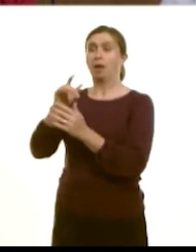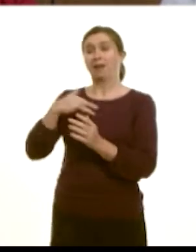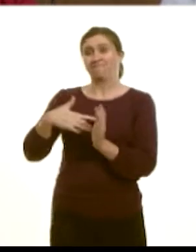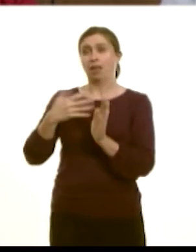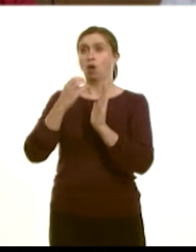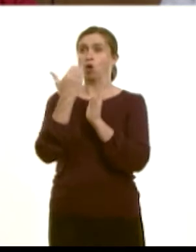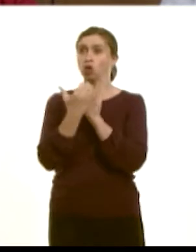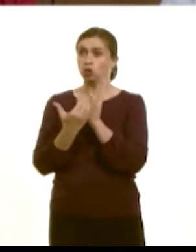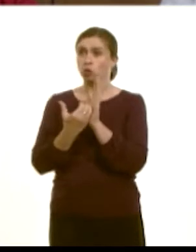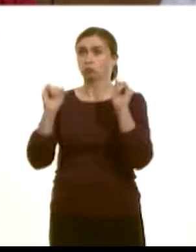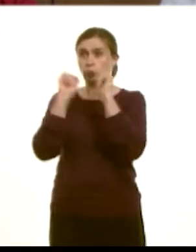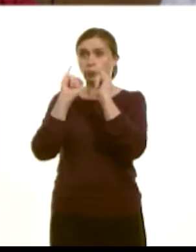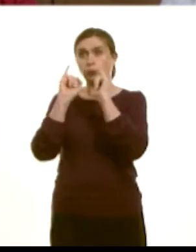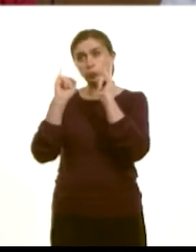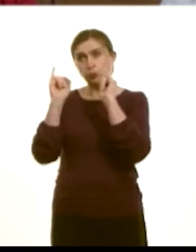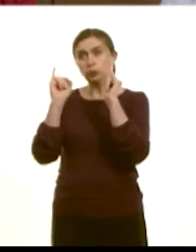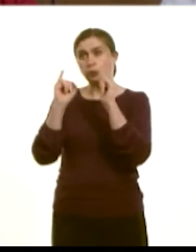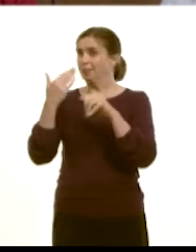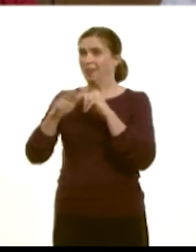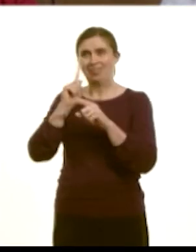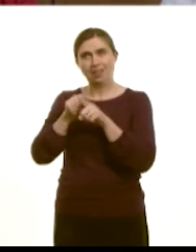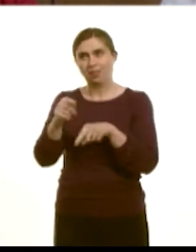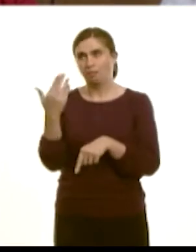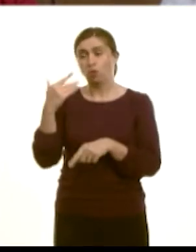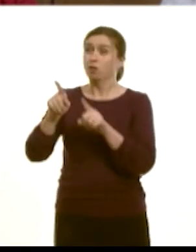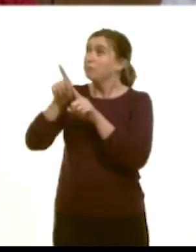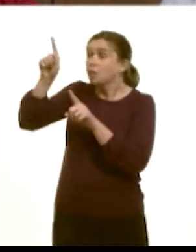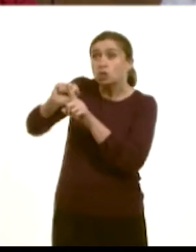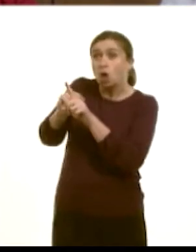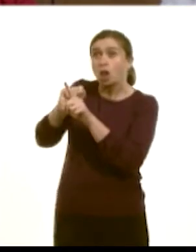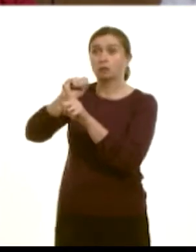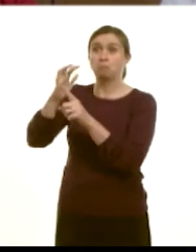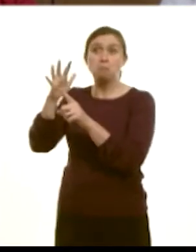the likes of which we have not seen. I think that, in Scotland, it would lead to demands for another referendum because, in